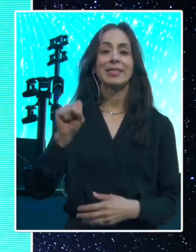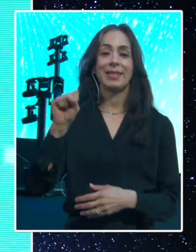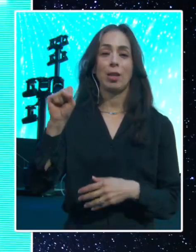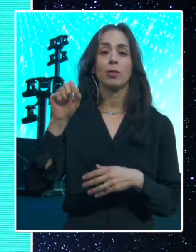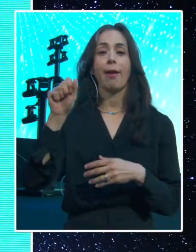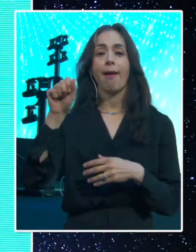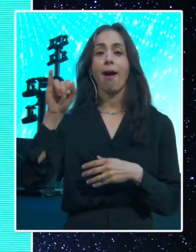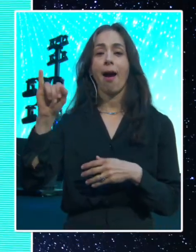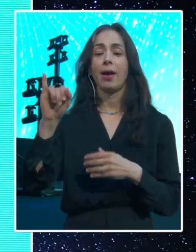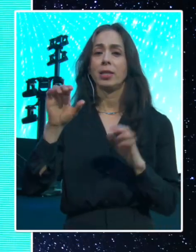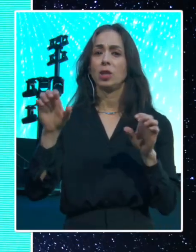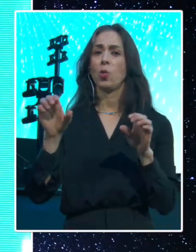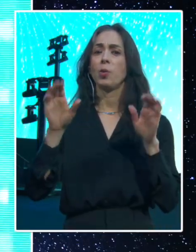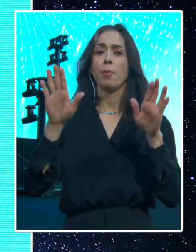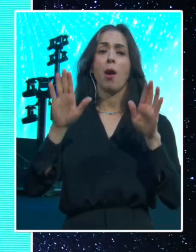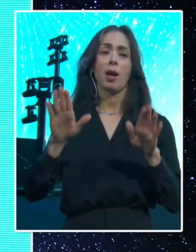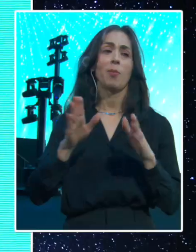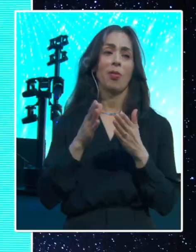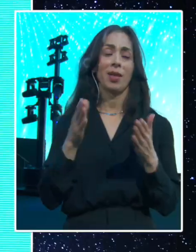SKILD AI is doing remarkable things.